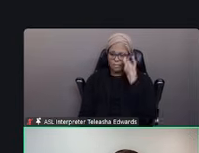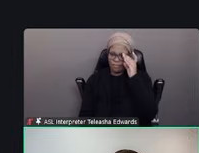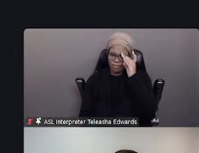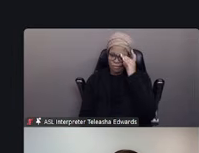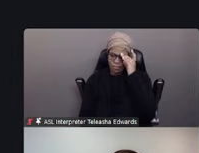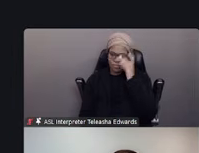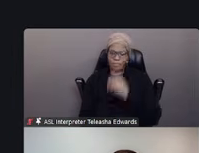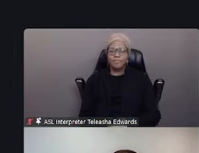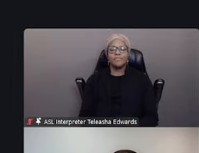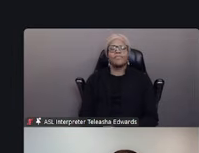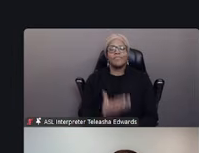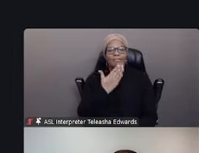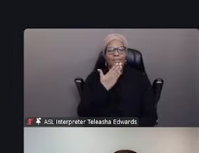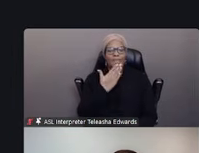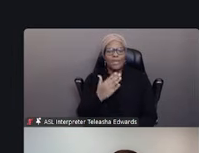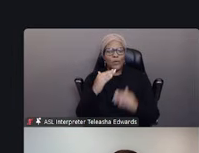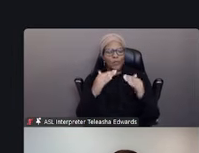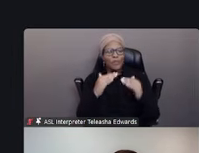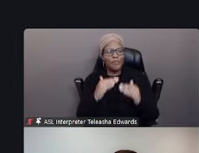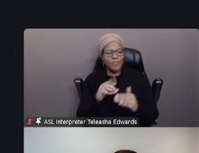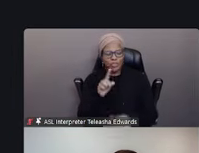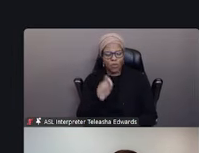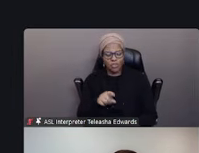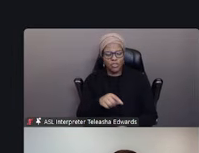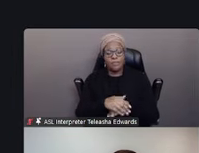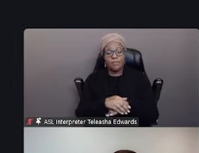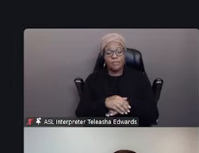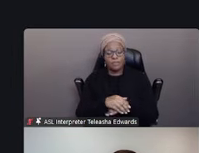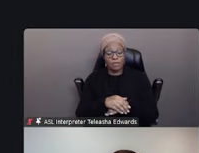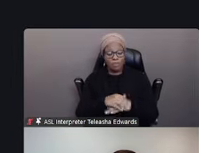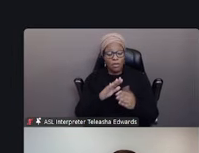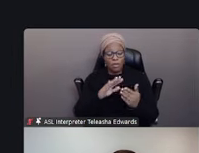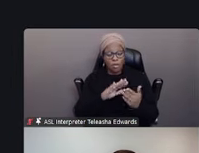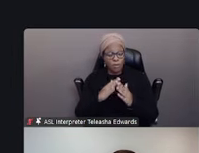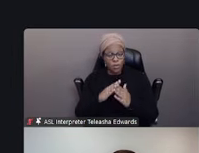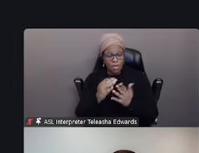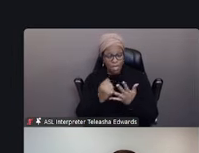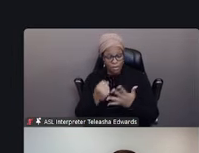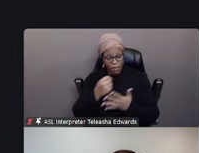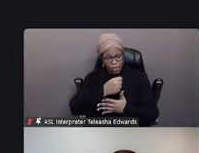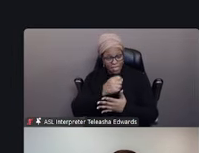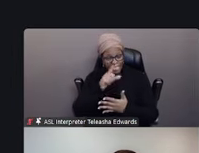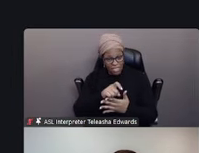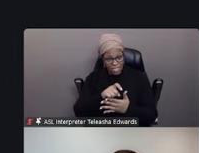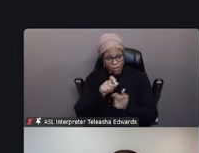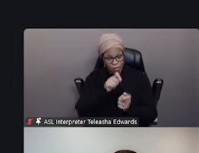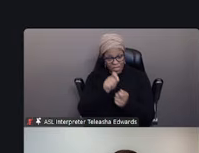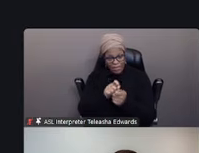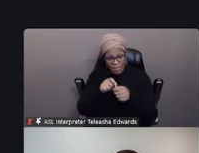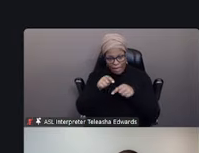Thank you. Next question. Do community priorities need to specifically align with the RHTP outcomes